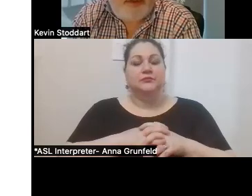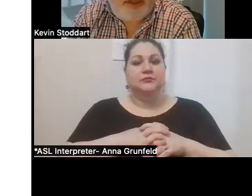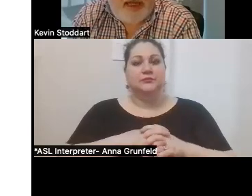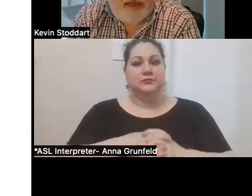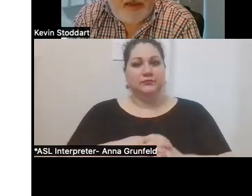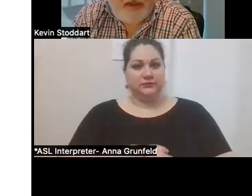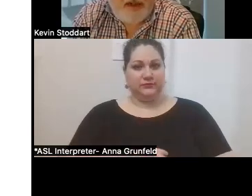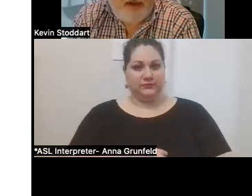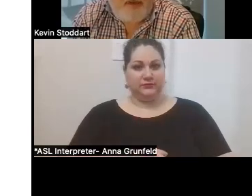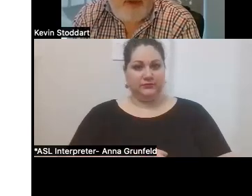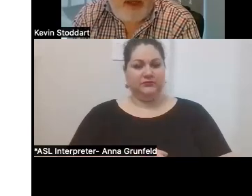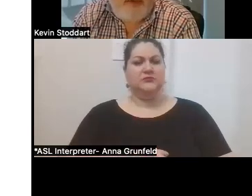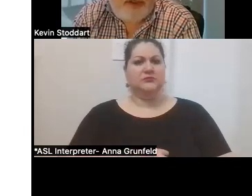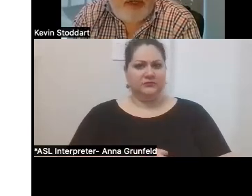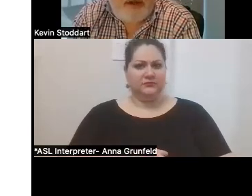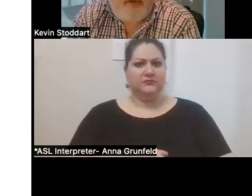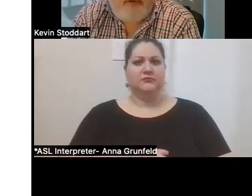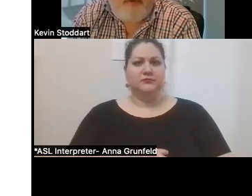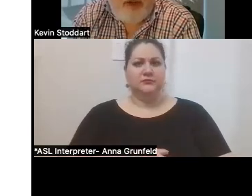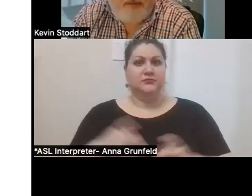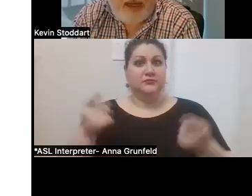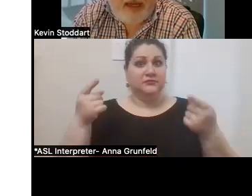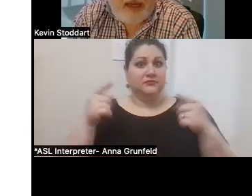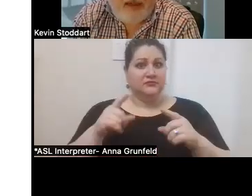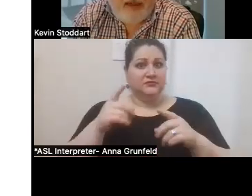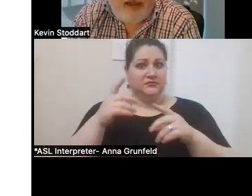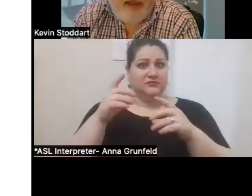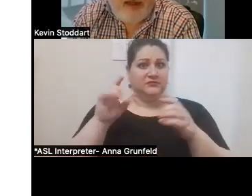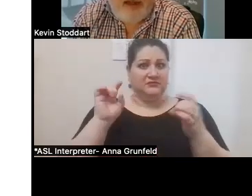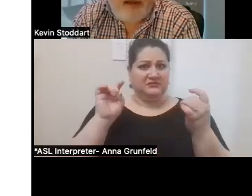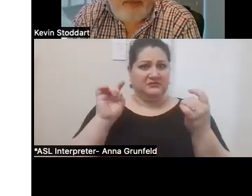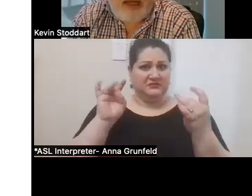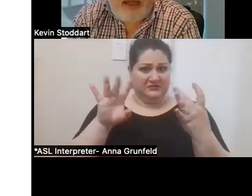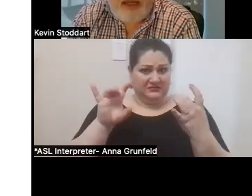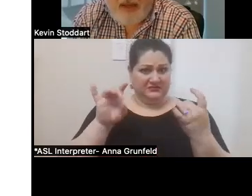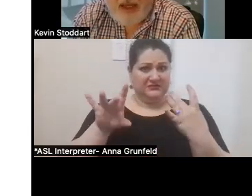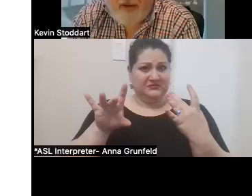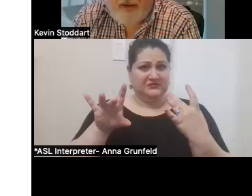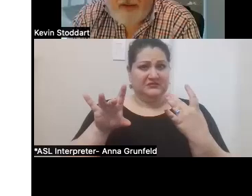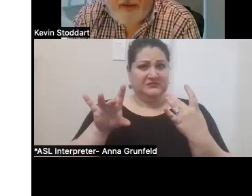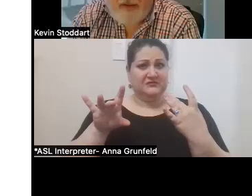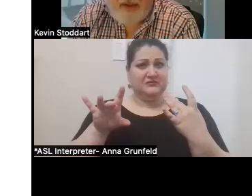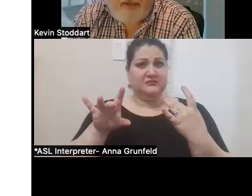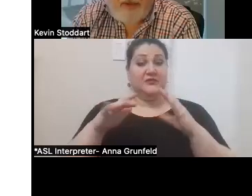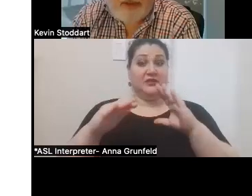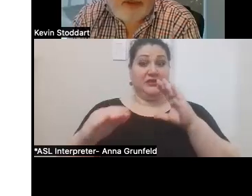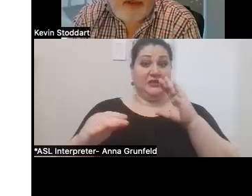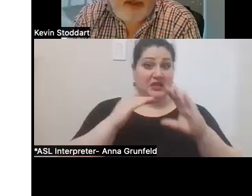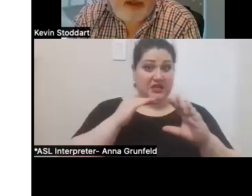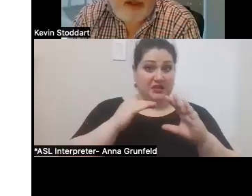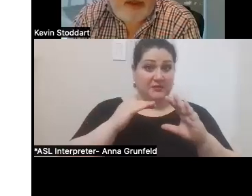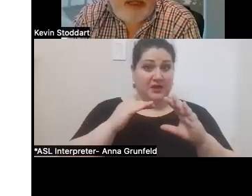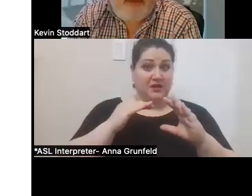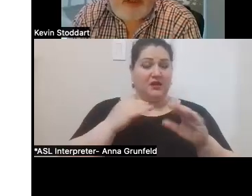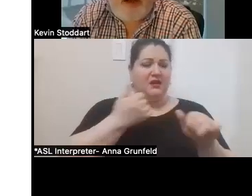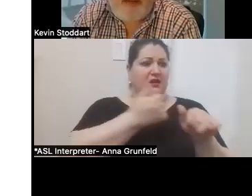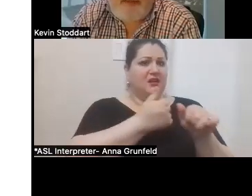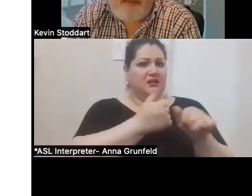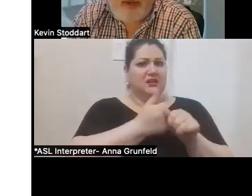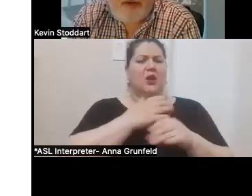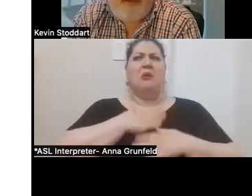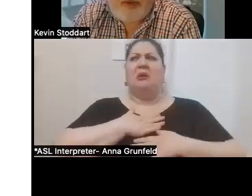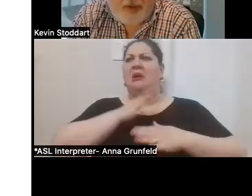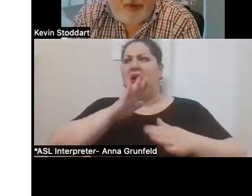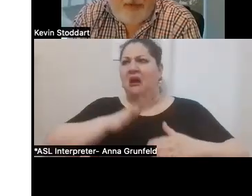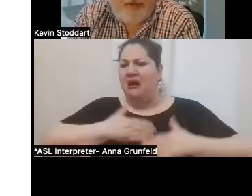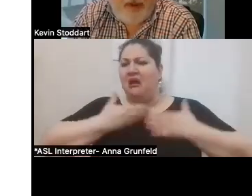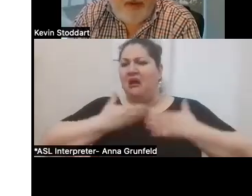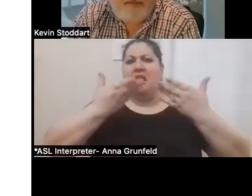upset when they received feedback by email that was seemed to come out of the blue for them.